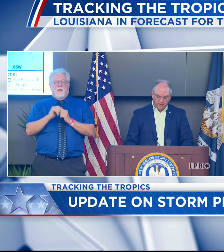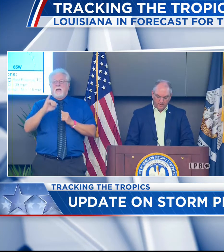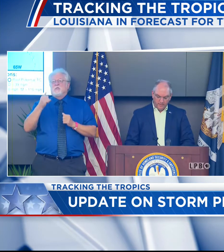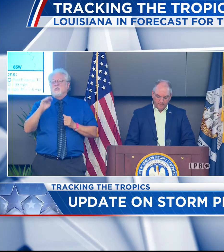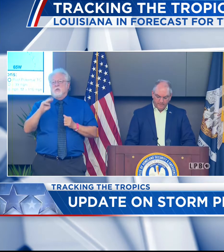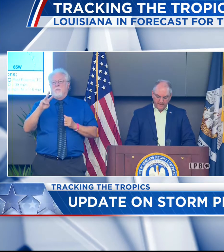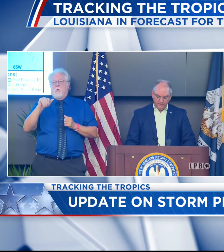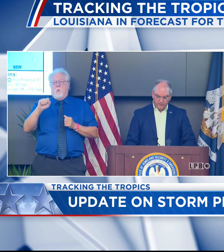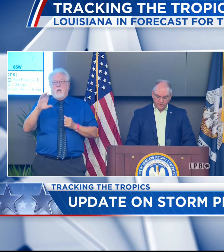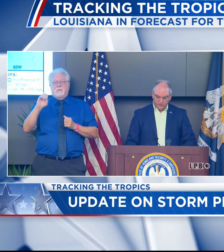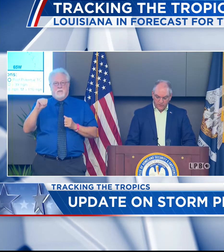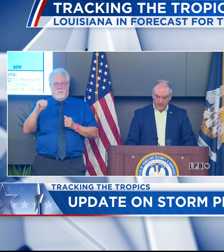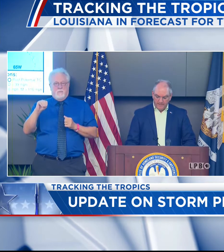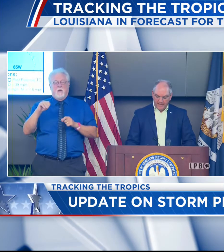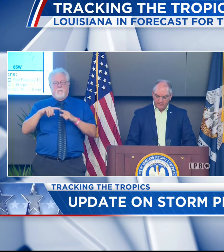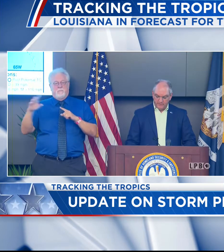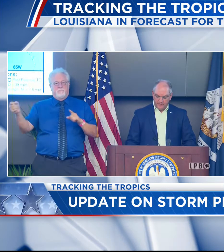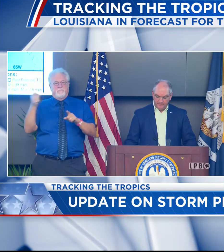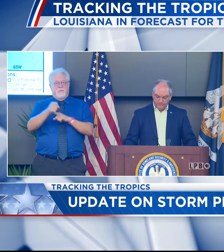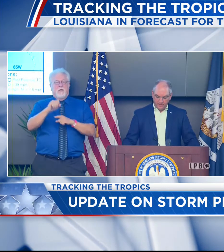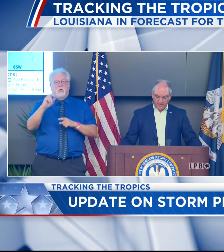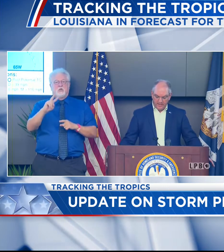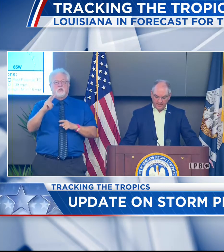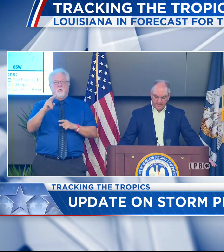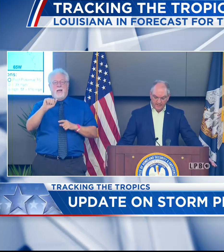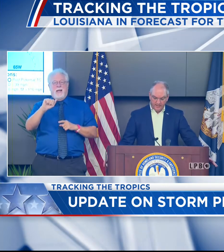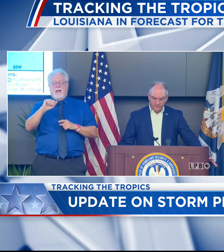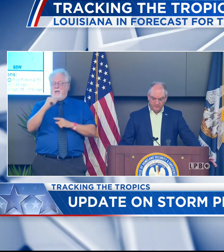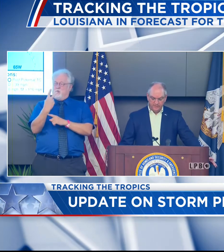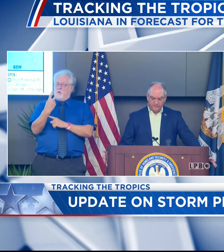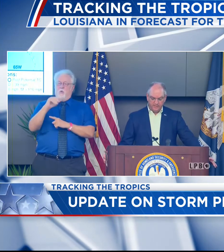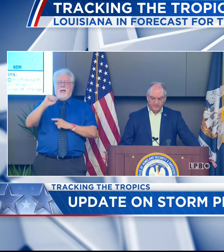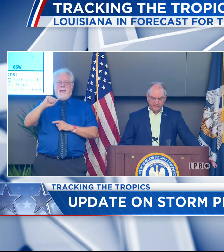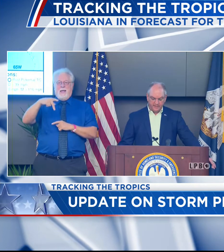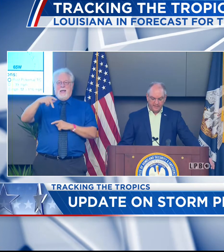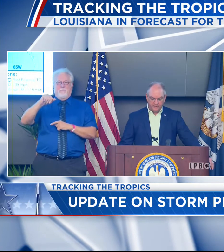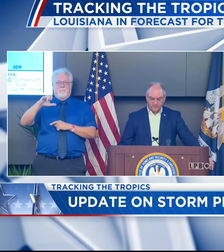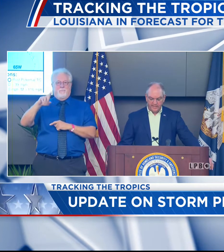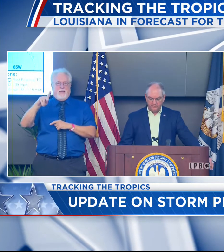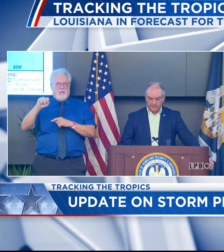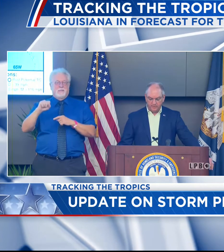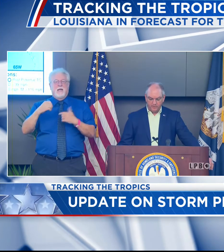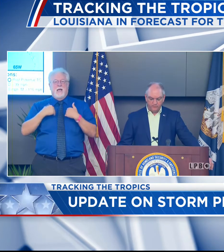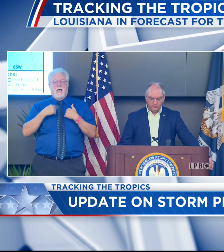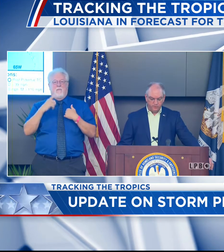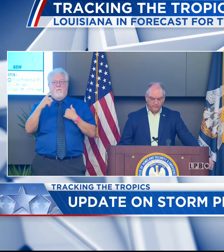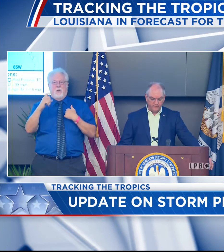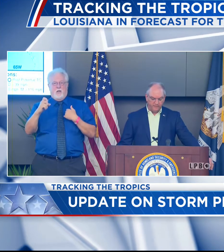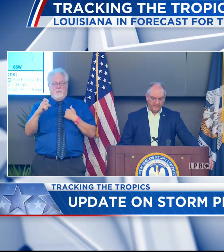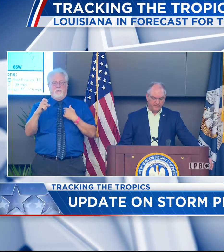ADMINISTRATOR TONY ROBINSON AND ADMINISTRATOR GAINER FROM FEMA